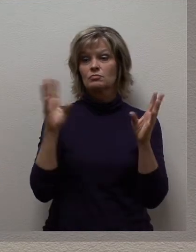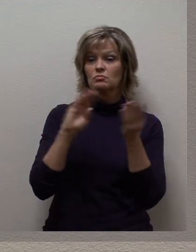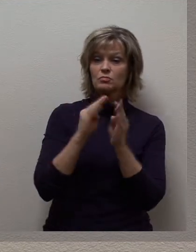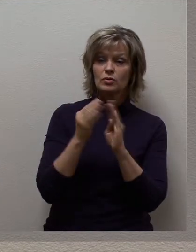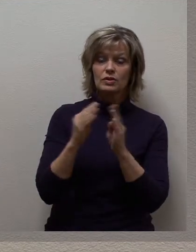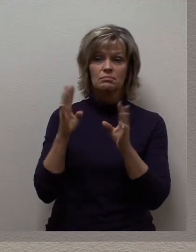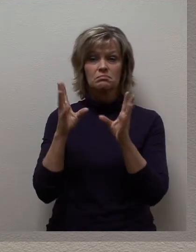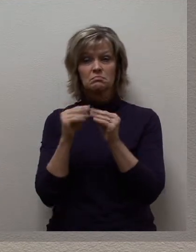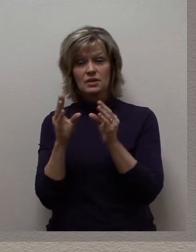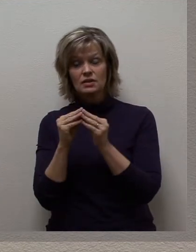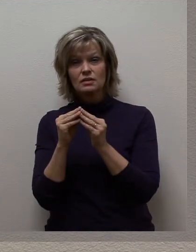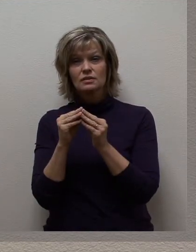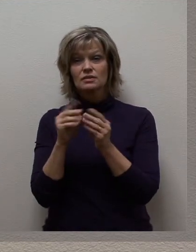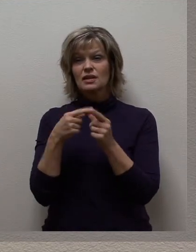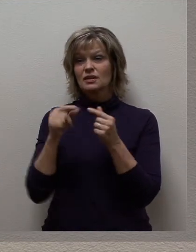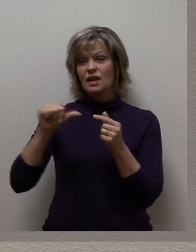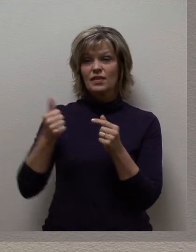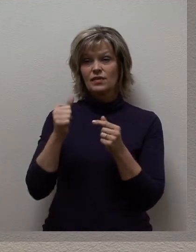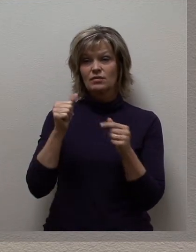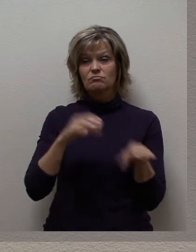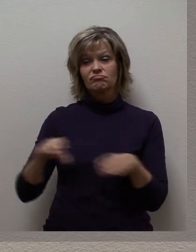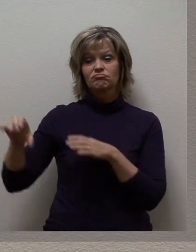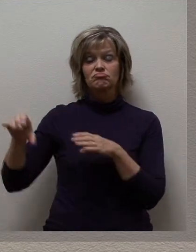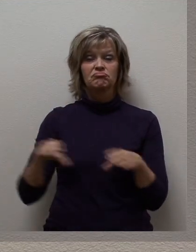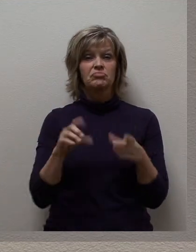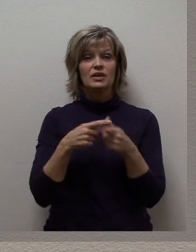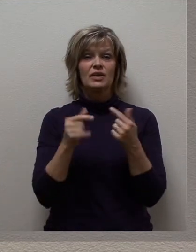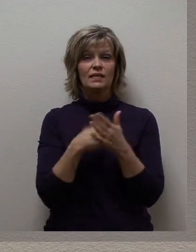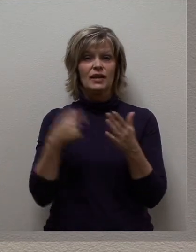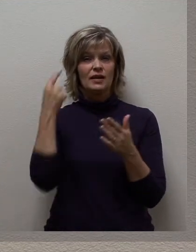just events and I find this whole experience